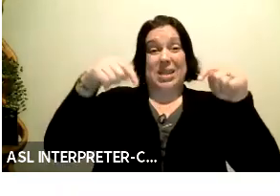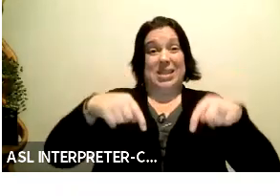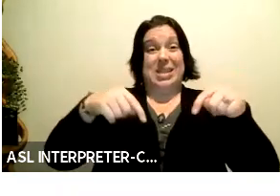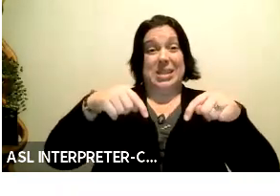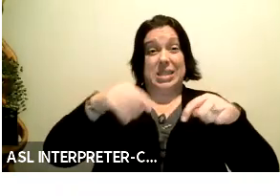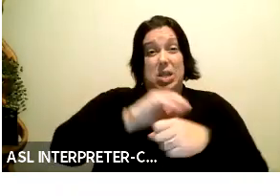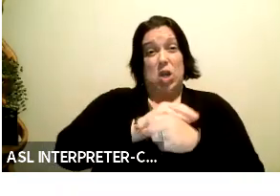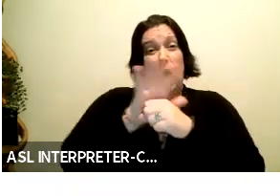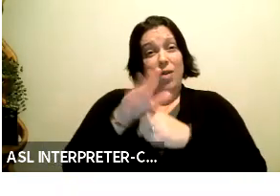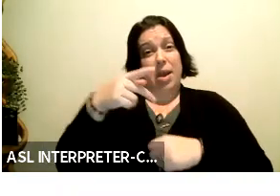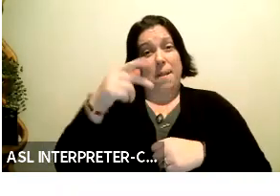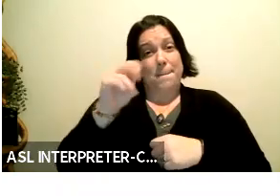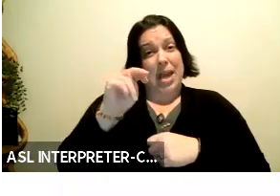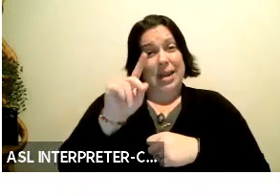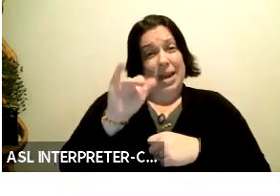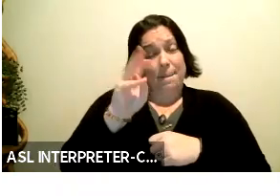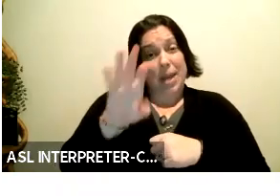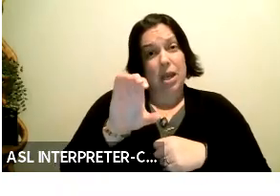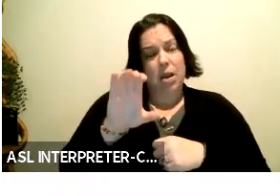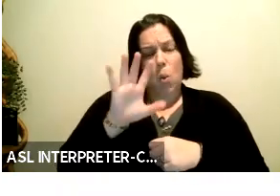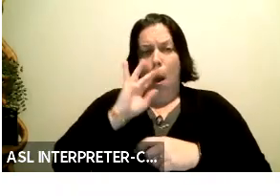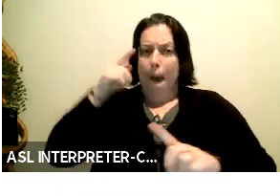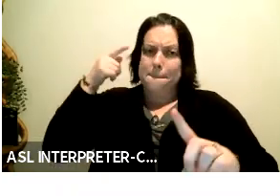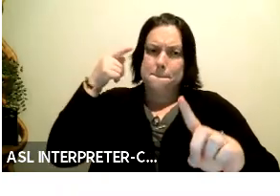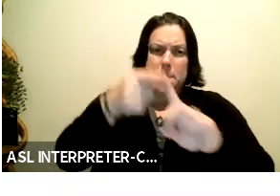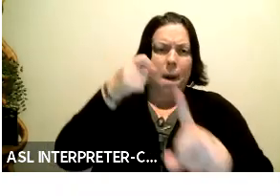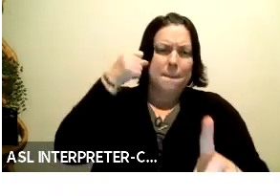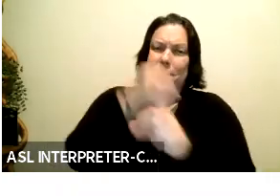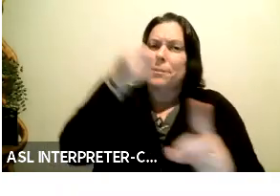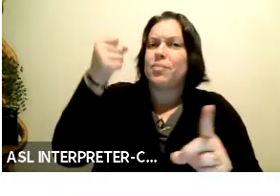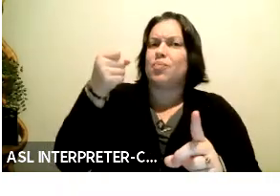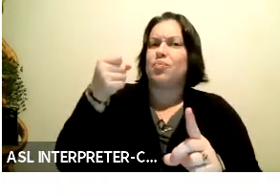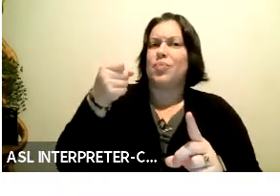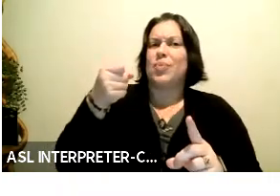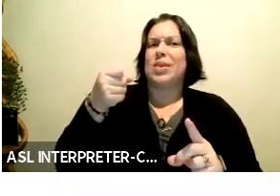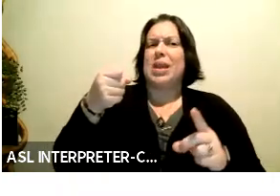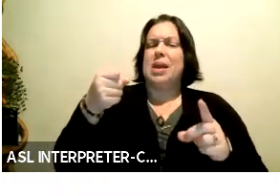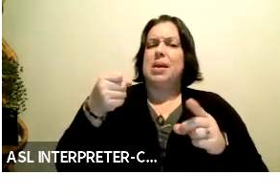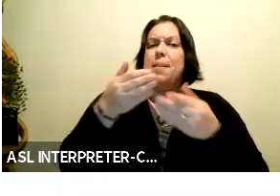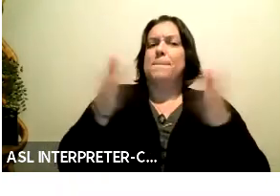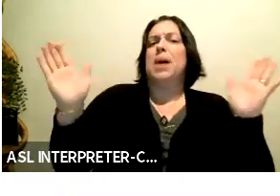health and healthcare staff dead on and scattered really to the winds with so many critical tasks